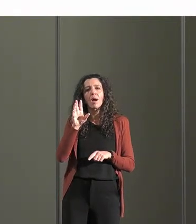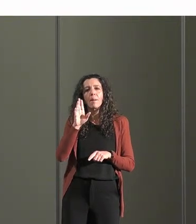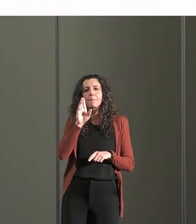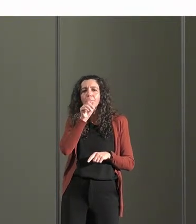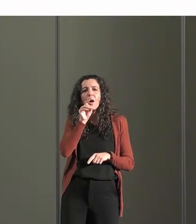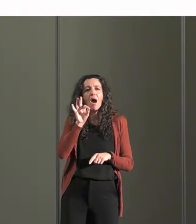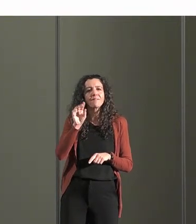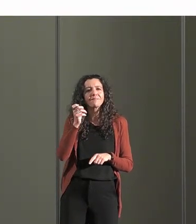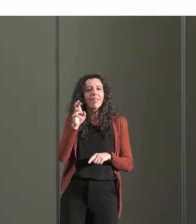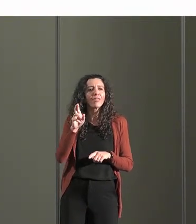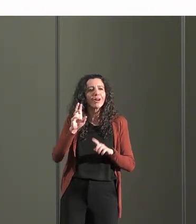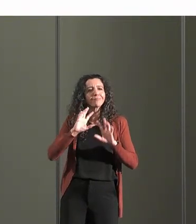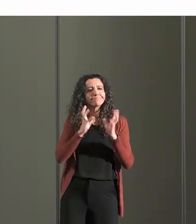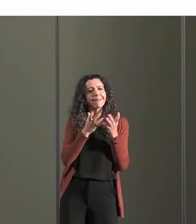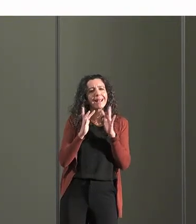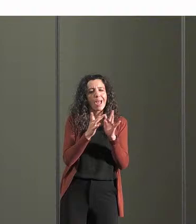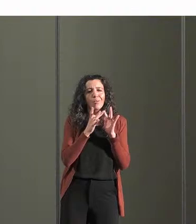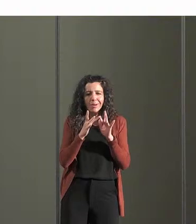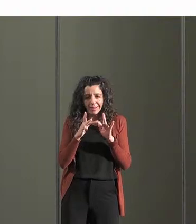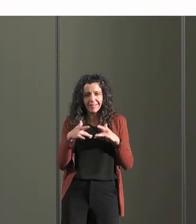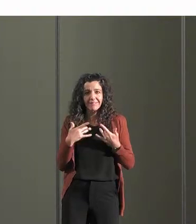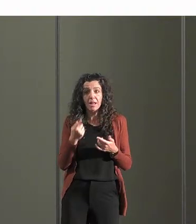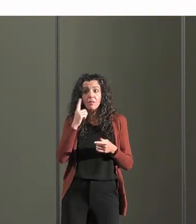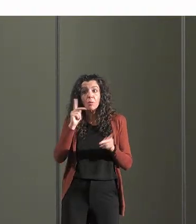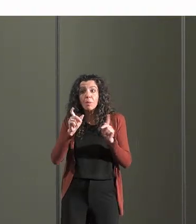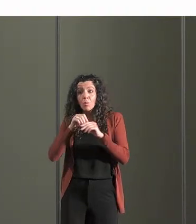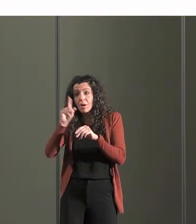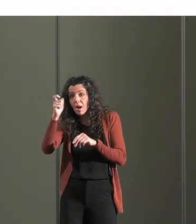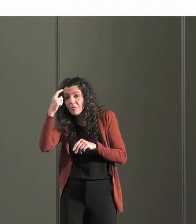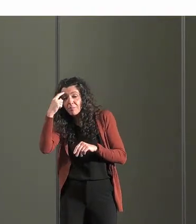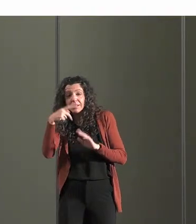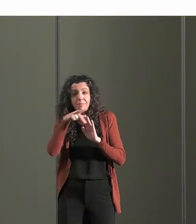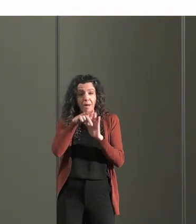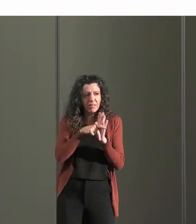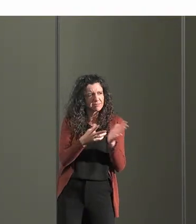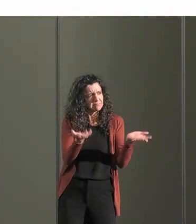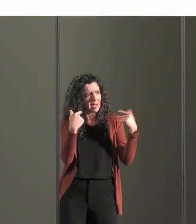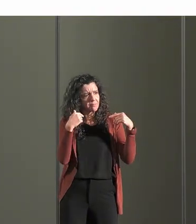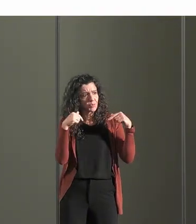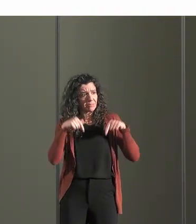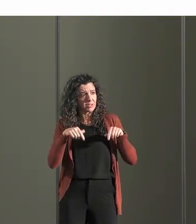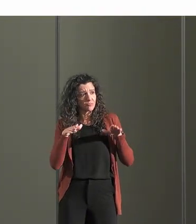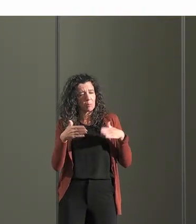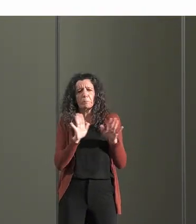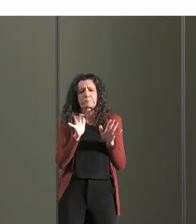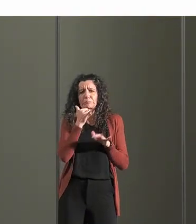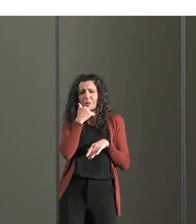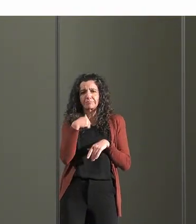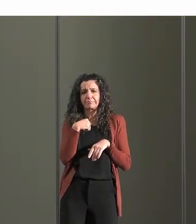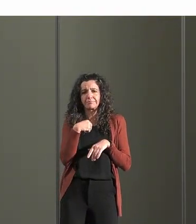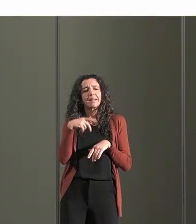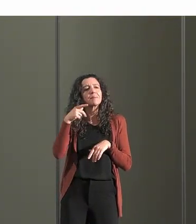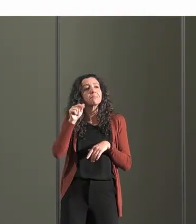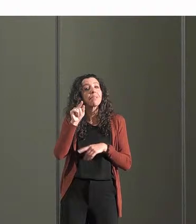Diring todays lunch break we are birds of the feather networking event you could bring your lunch and join